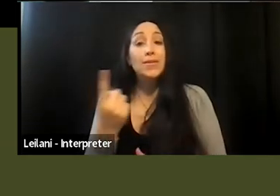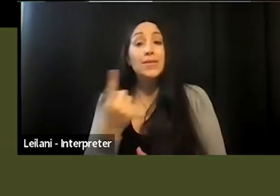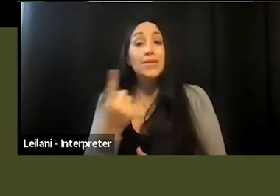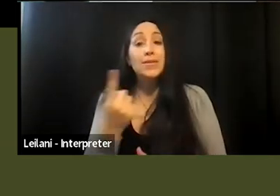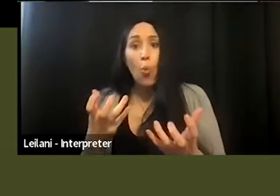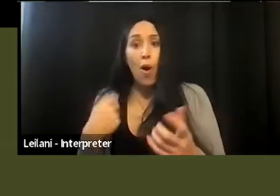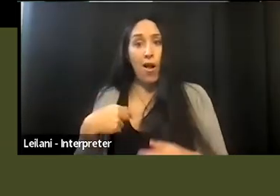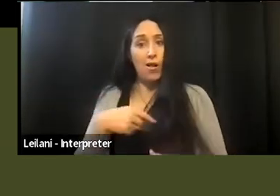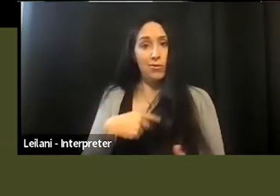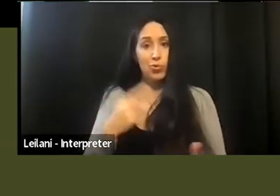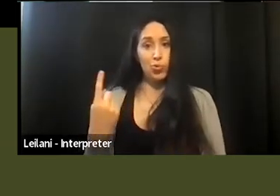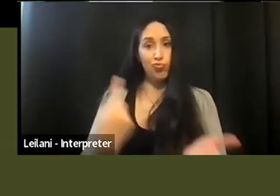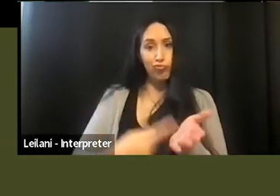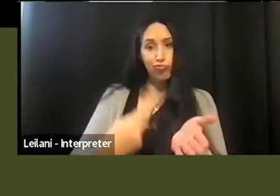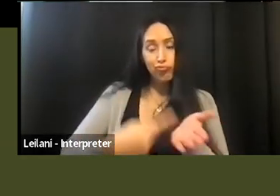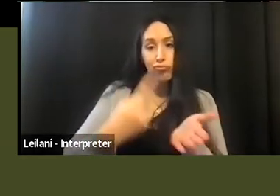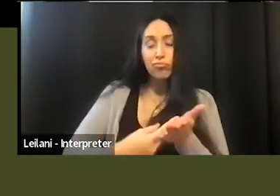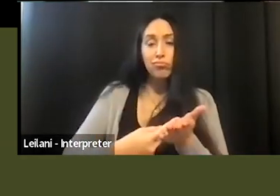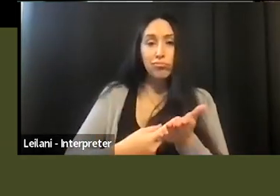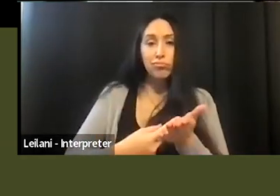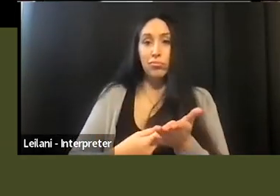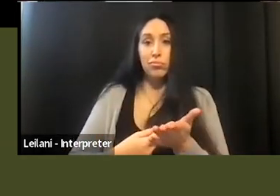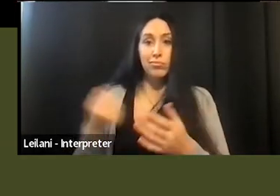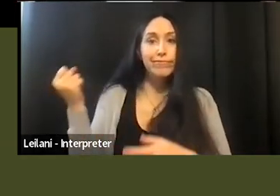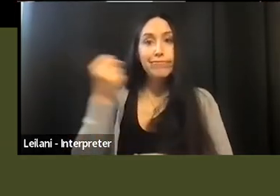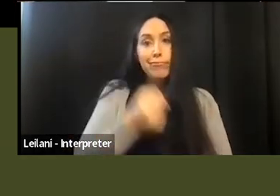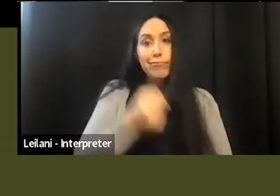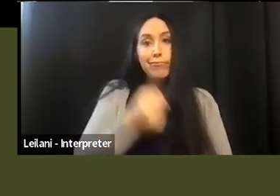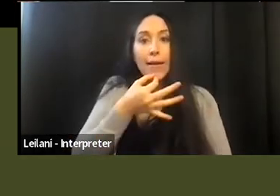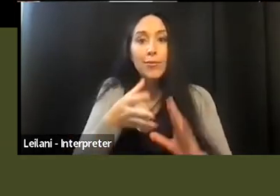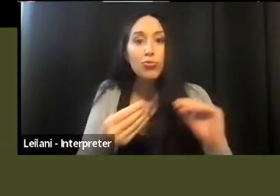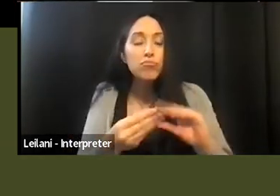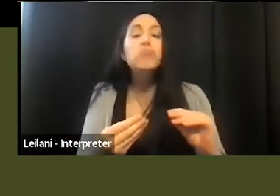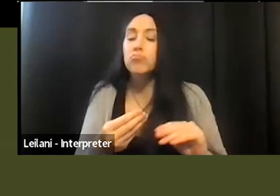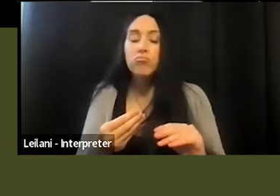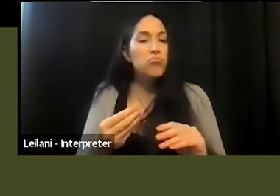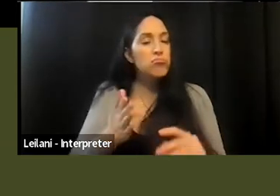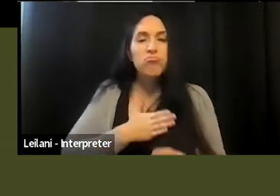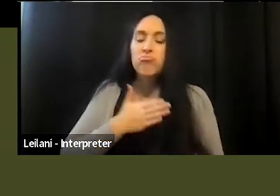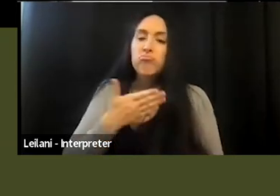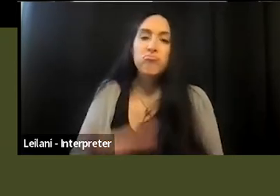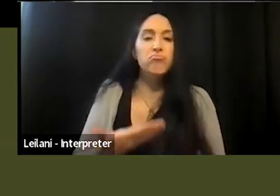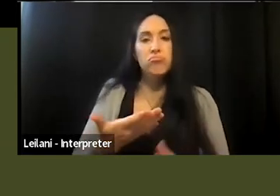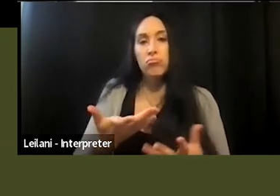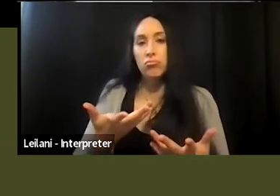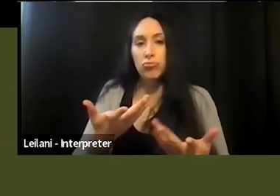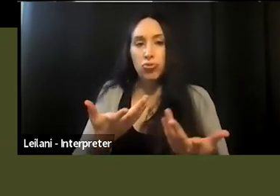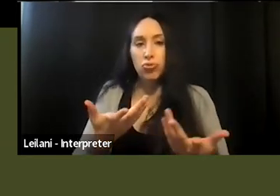to talk about and bring experts, you know, we'll be very happy to be responsive to your input.